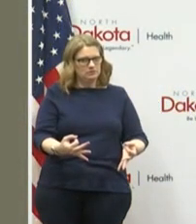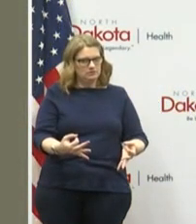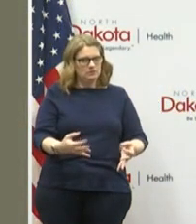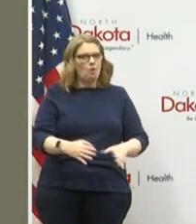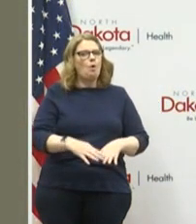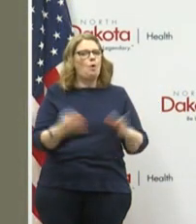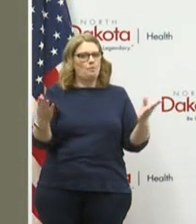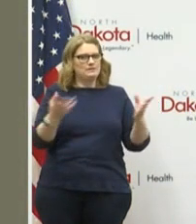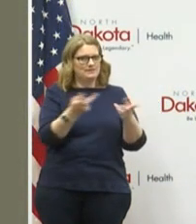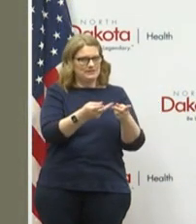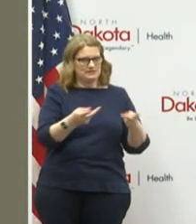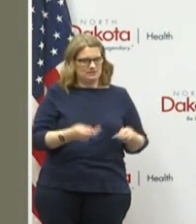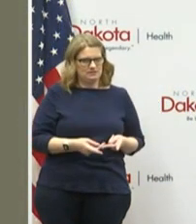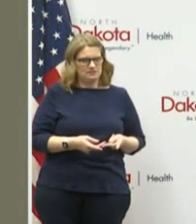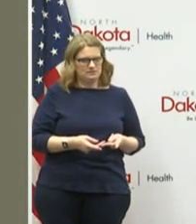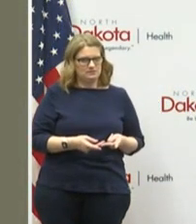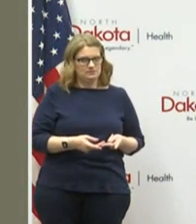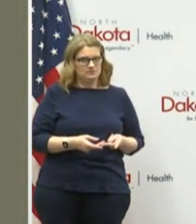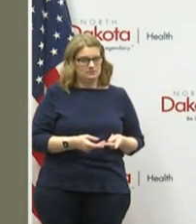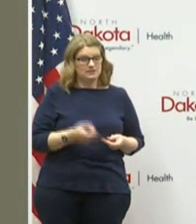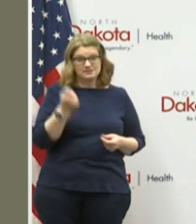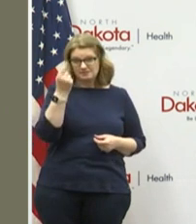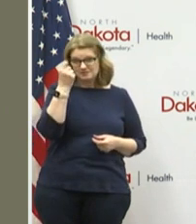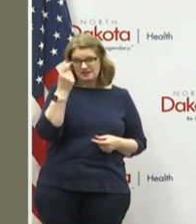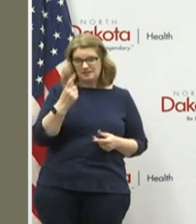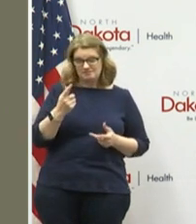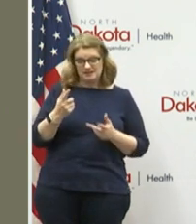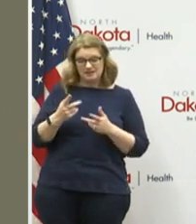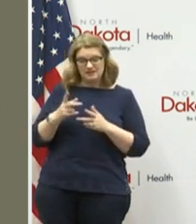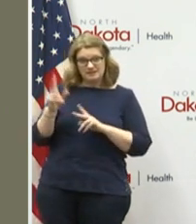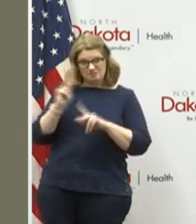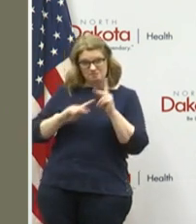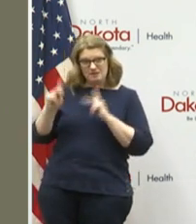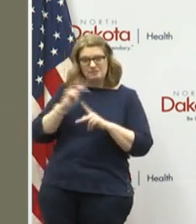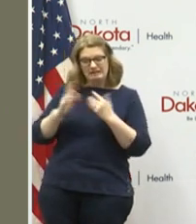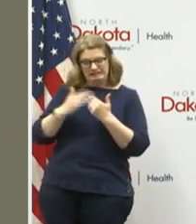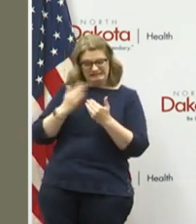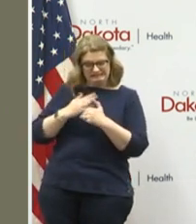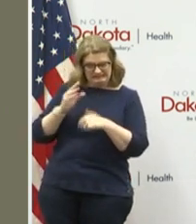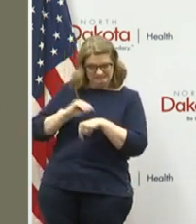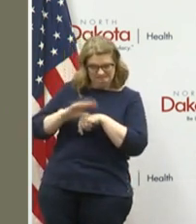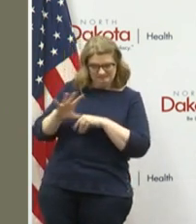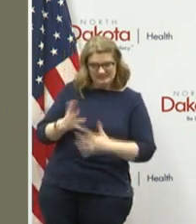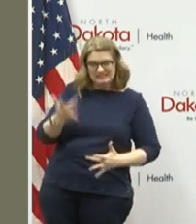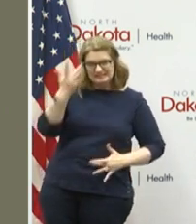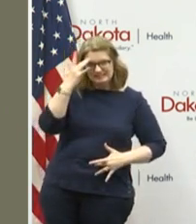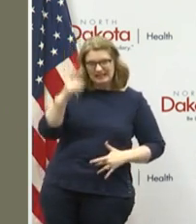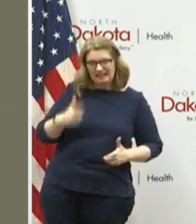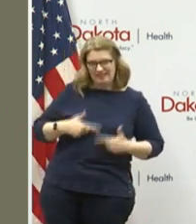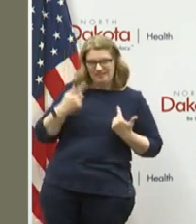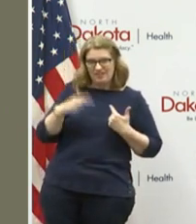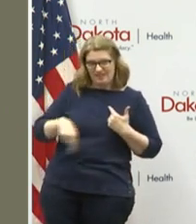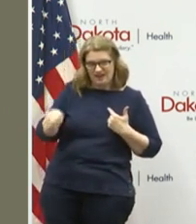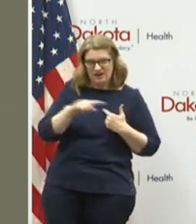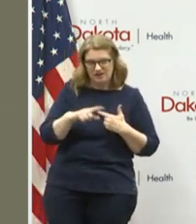THEY ARE MAKING SURE THAT A SAFE RESIDENT CENTER EVIDENCE BASED DECISION GOVERNS THE REOPENING